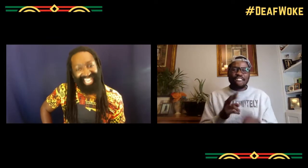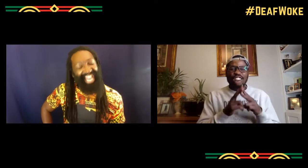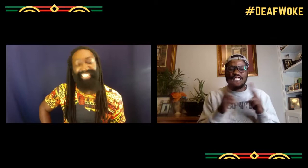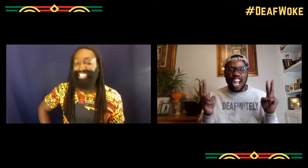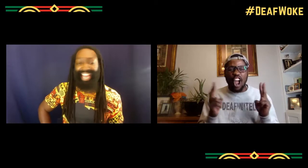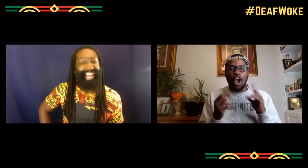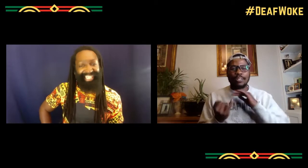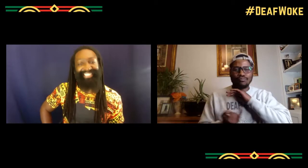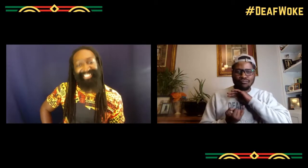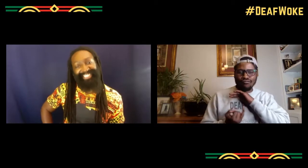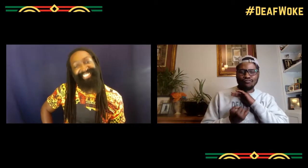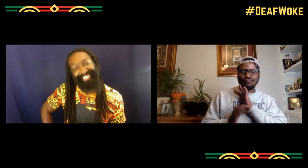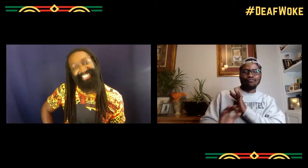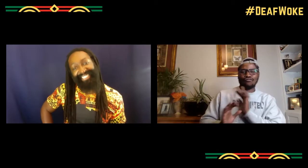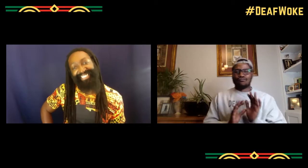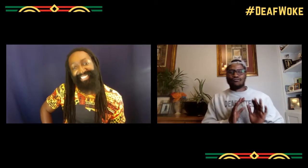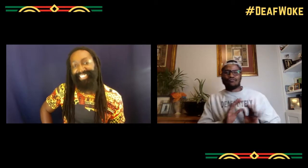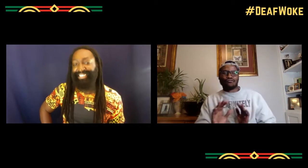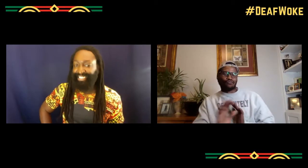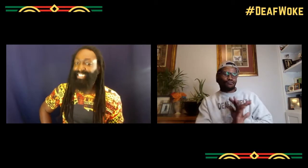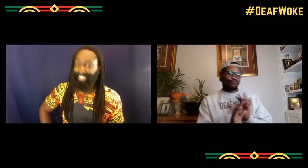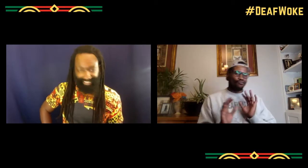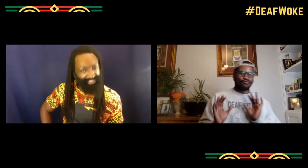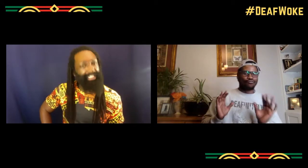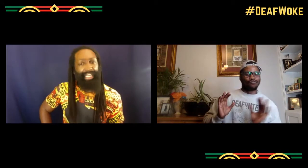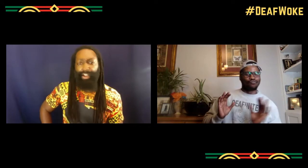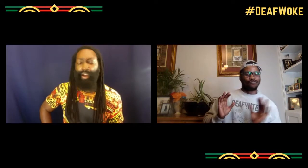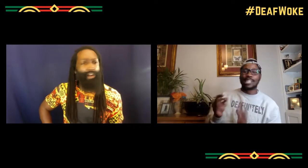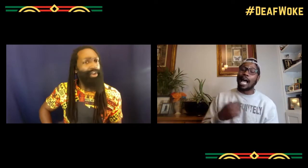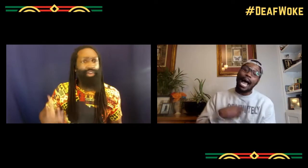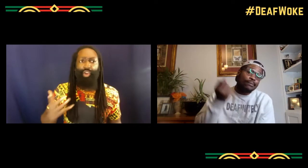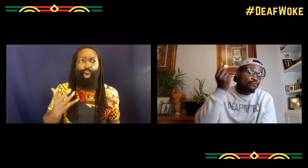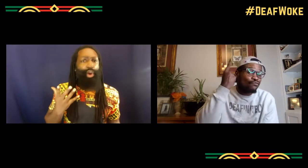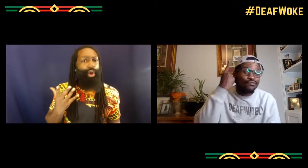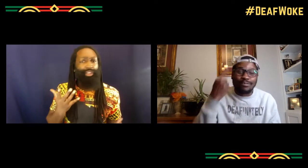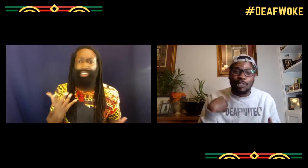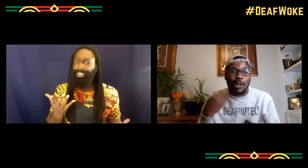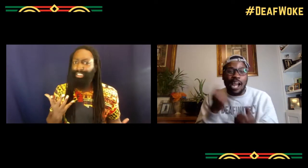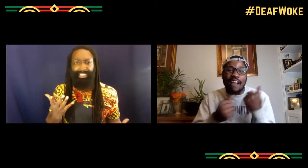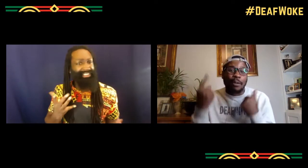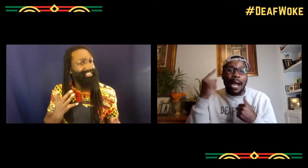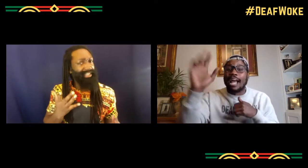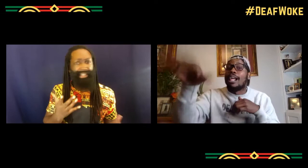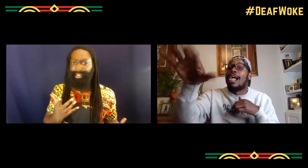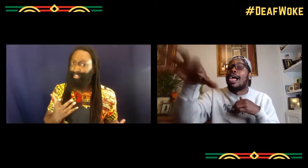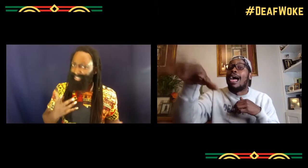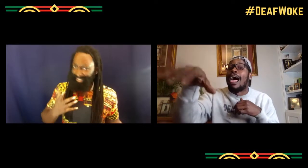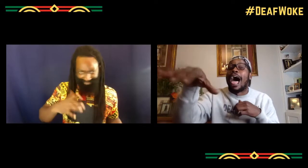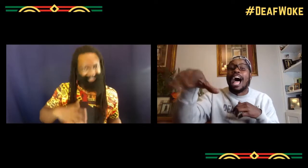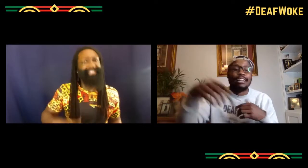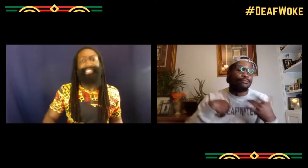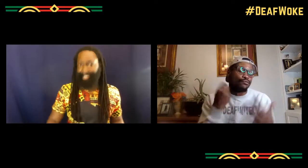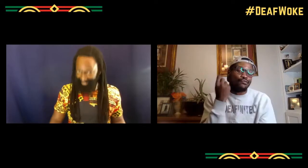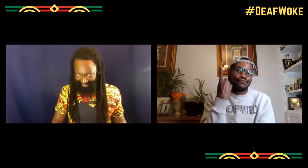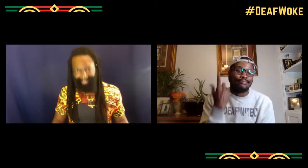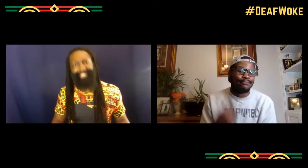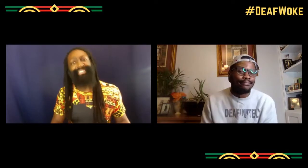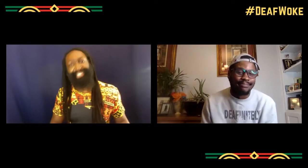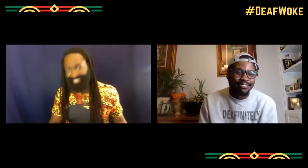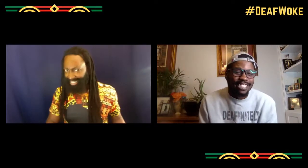You know, he's, you know, he's kind of to himself, he's kind of to himself guy, which I, I mean, I get it, everyone's